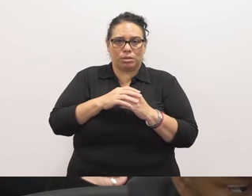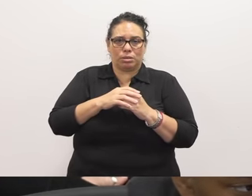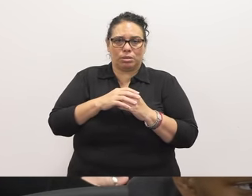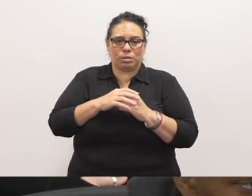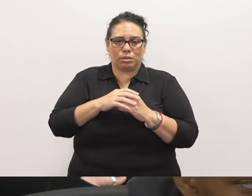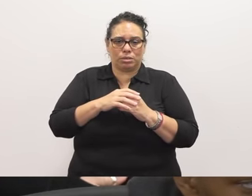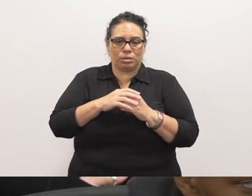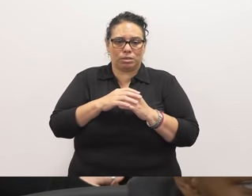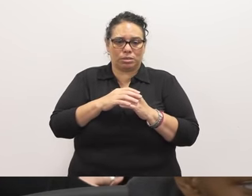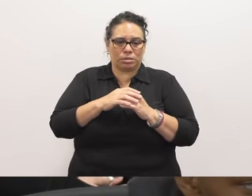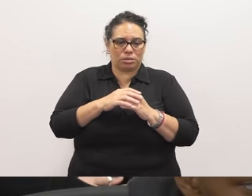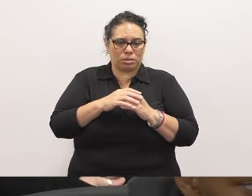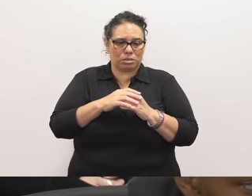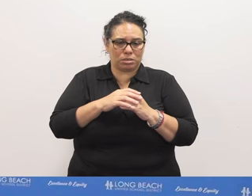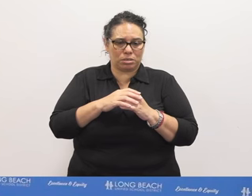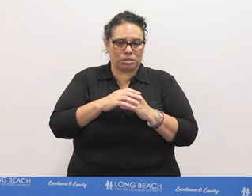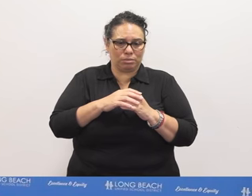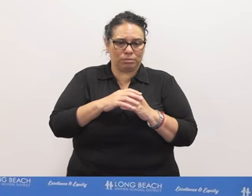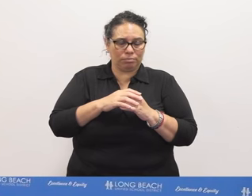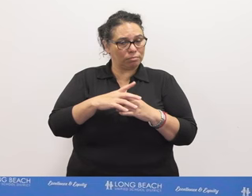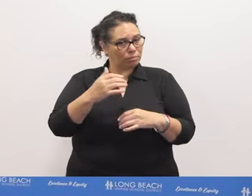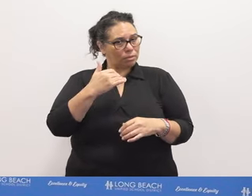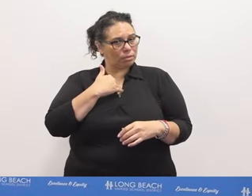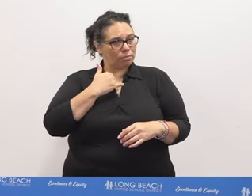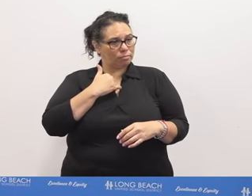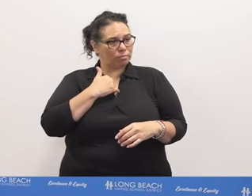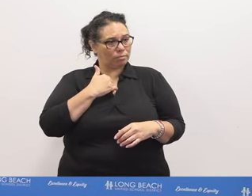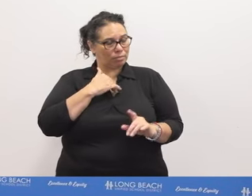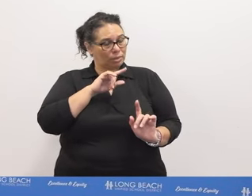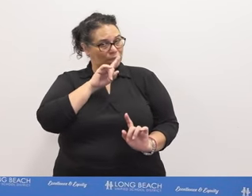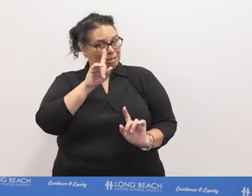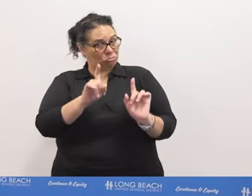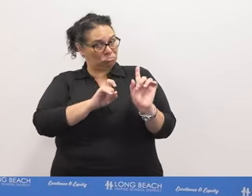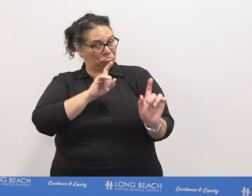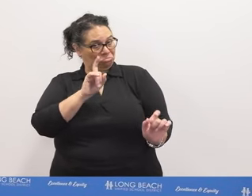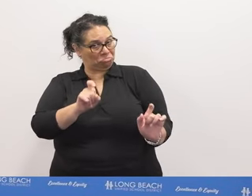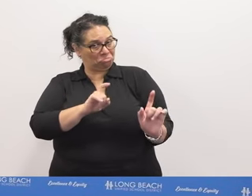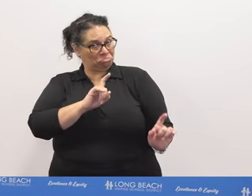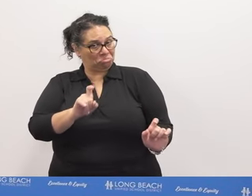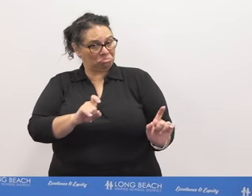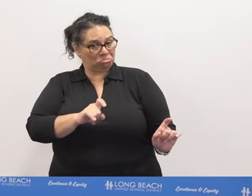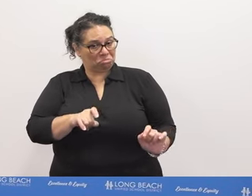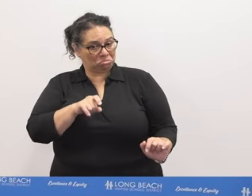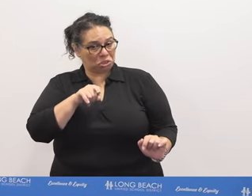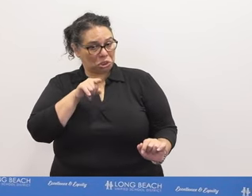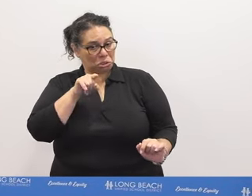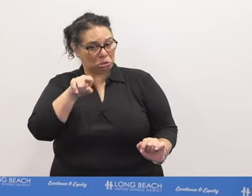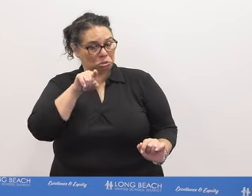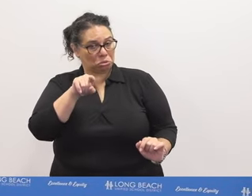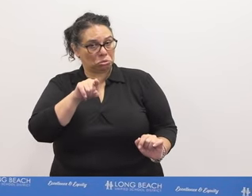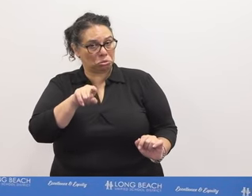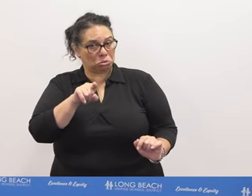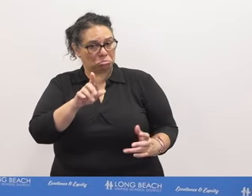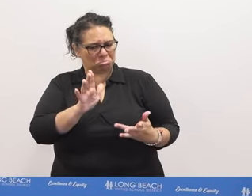[Diana Craighead] That's great. And I have a question for J.T. and Winston. So are you currently freshman or are you currently sophomores?